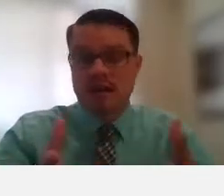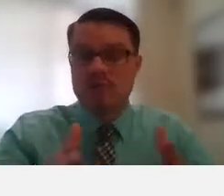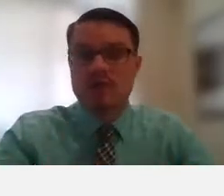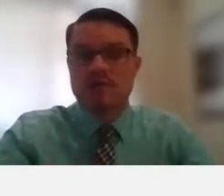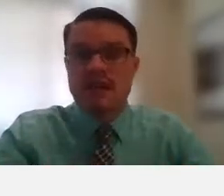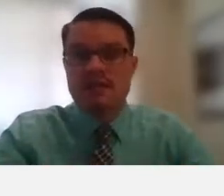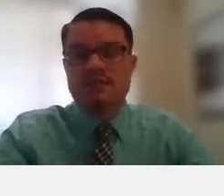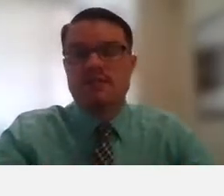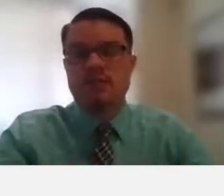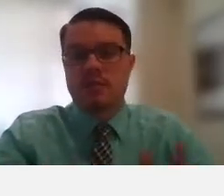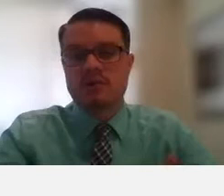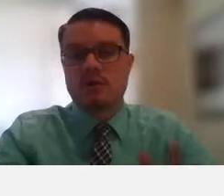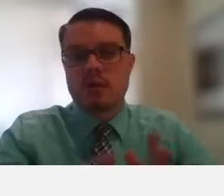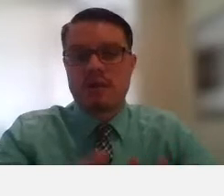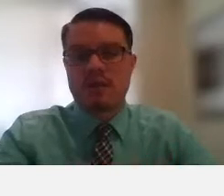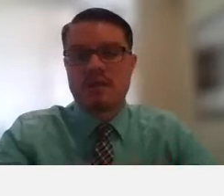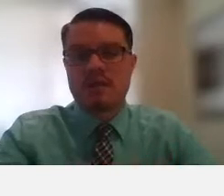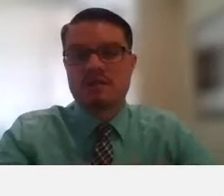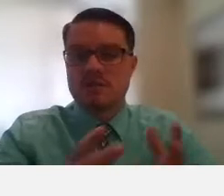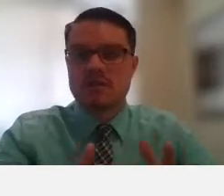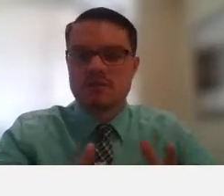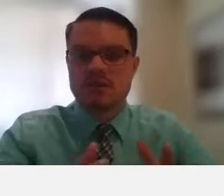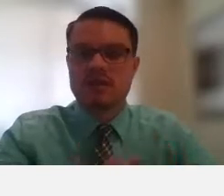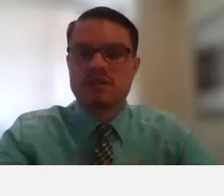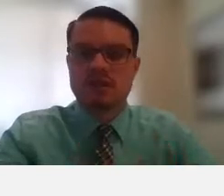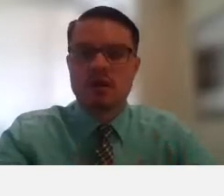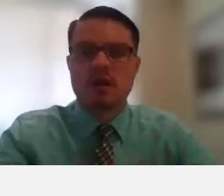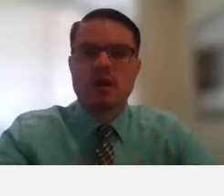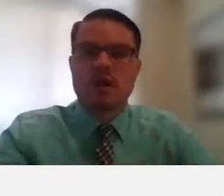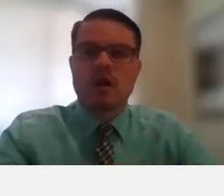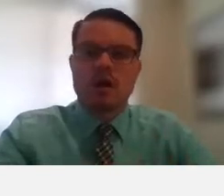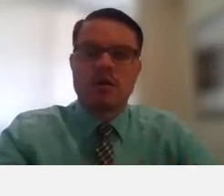kind of like I'm doing here today to inform about DRNY community system and special education law.